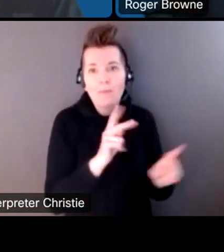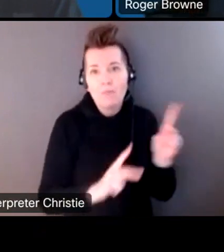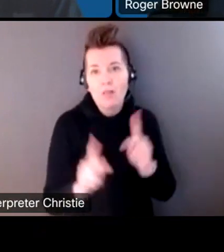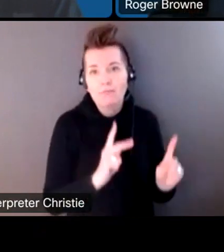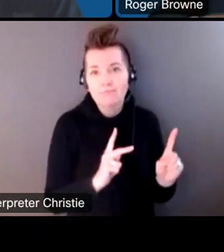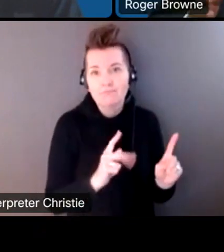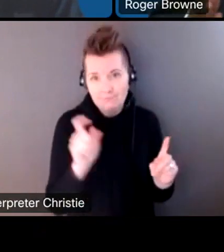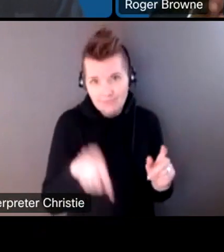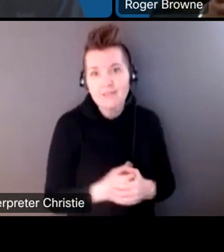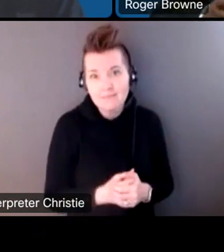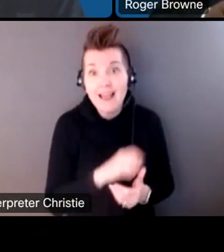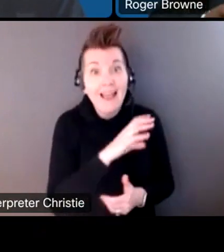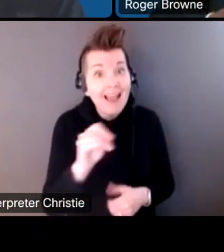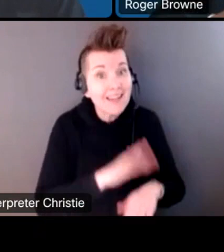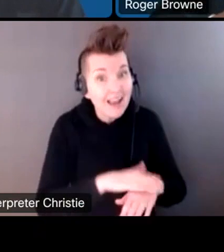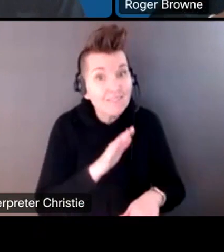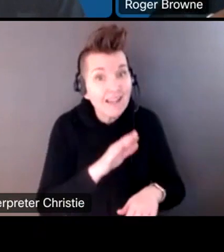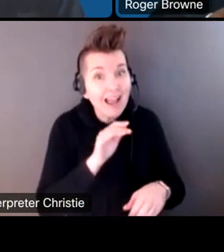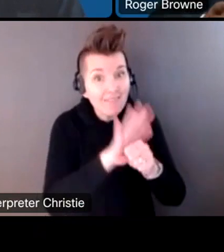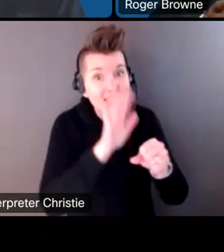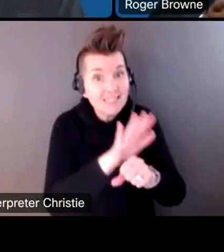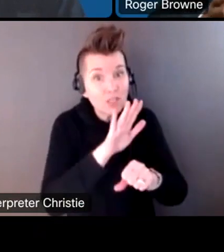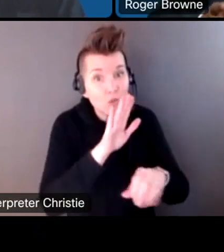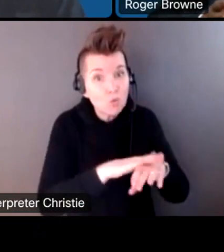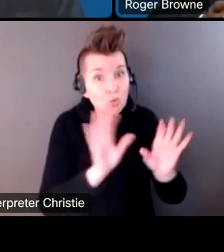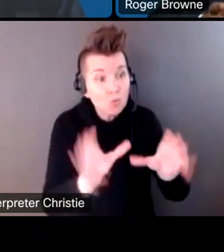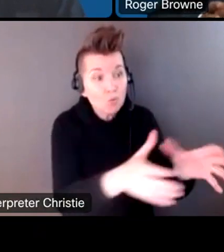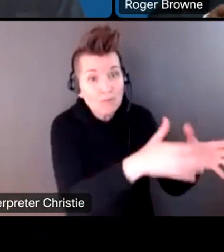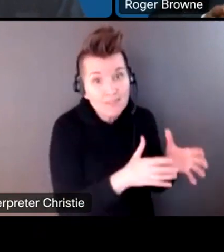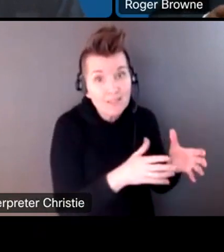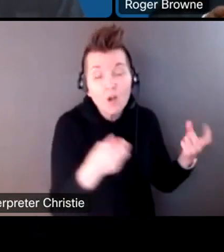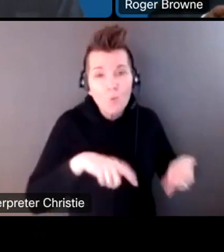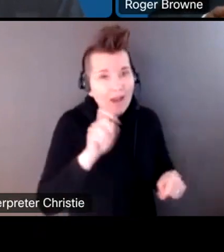groups as well to look at some of these scenarios where we really, really hit that stumbling